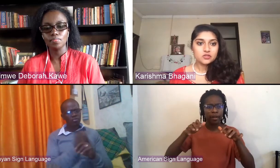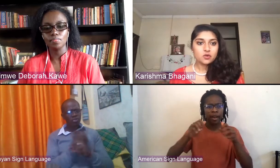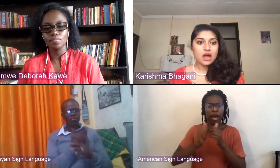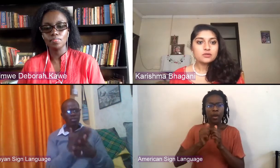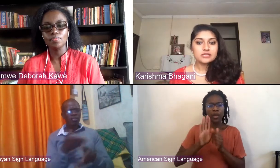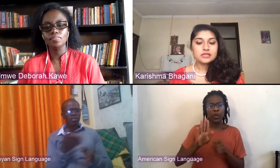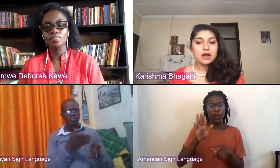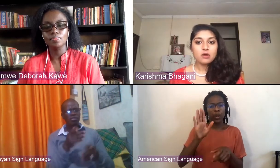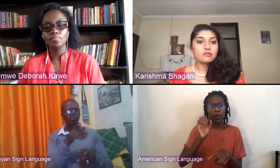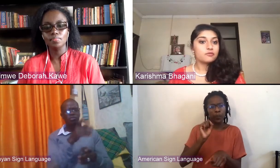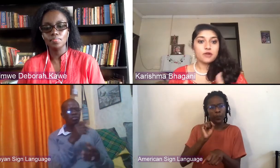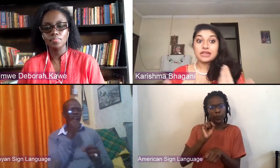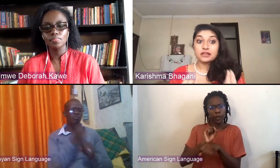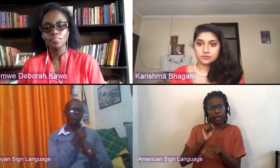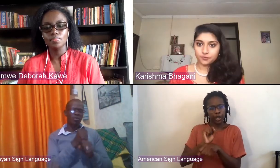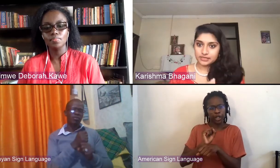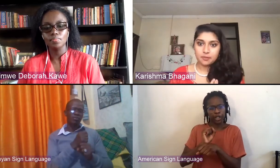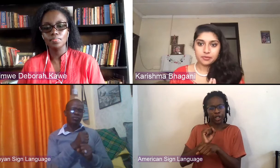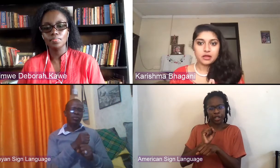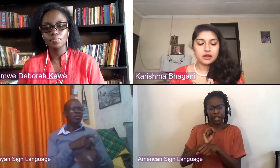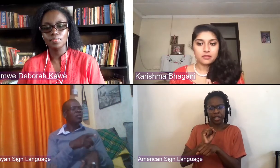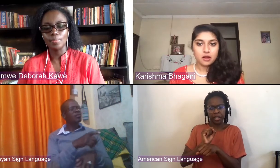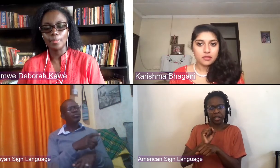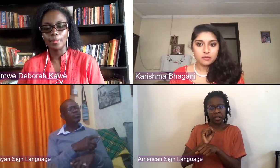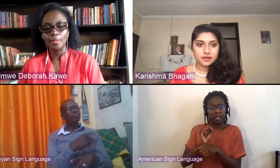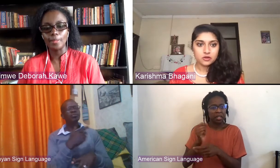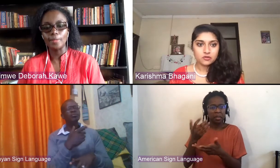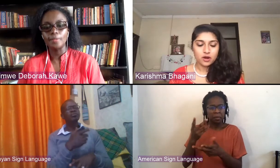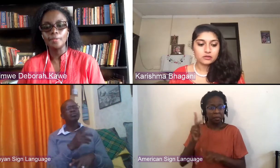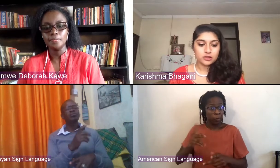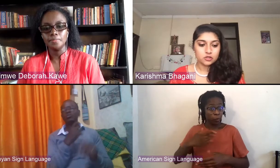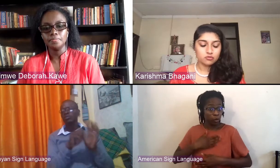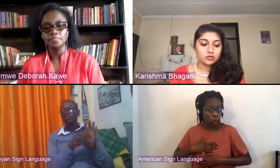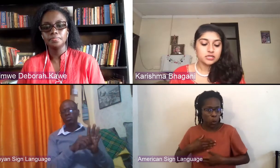So how was it, Red Hills, for example, another play that you wrote,